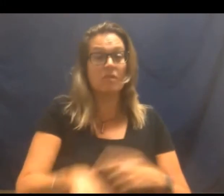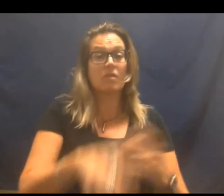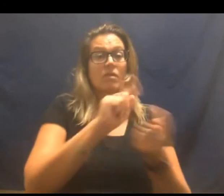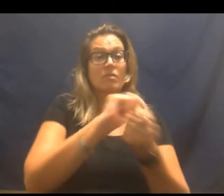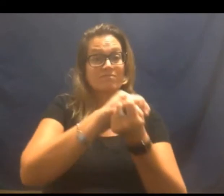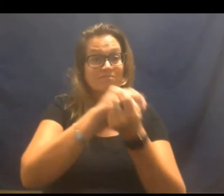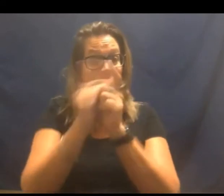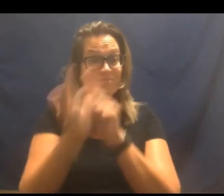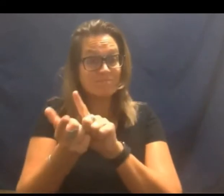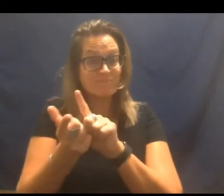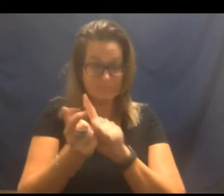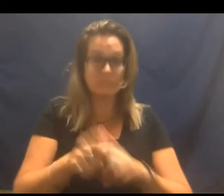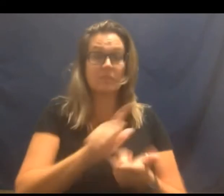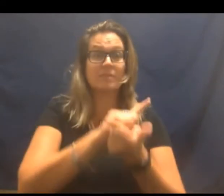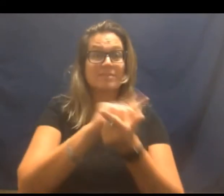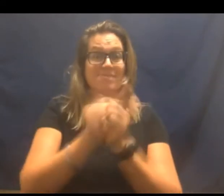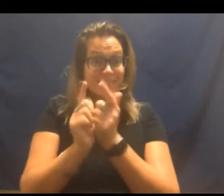So these are